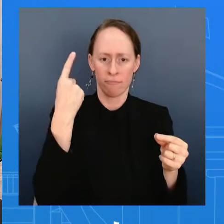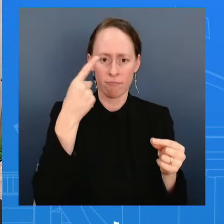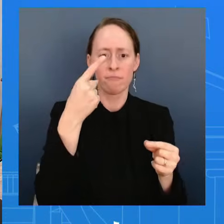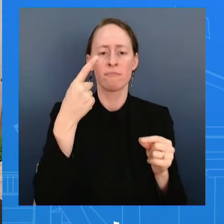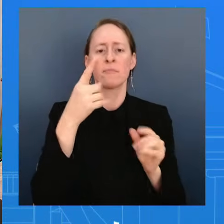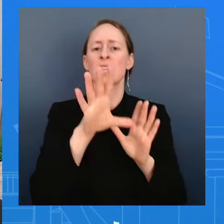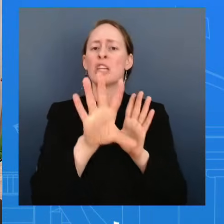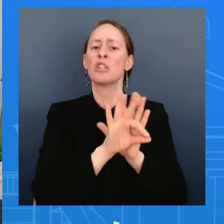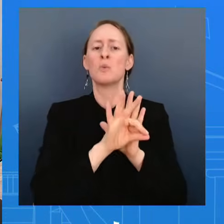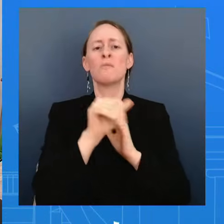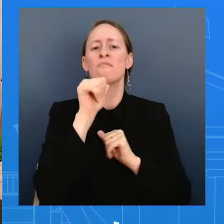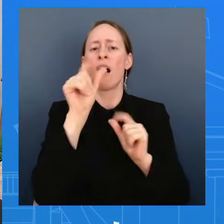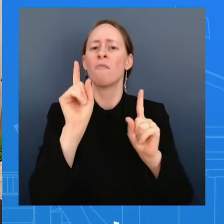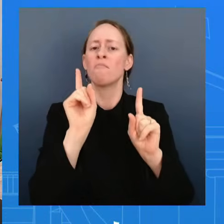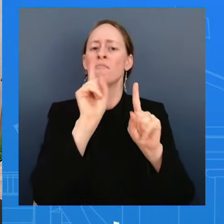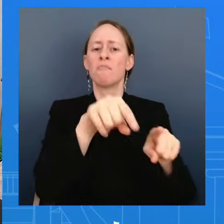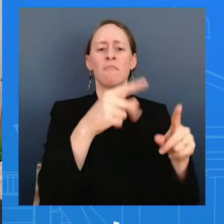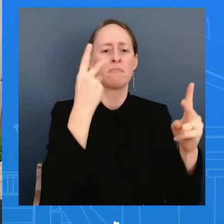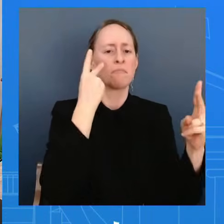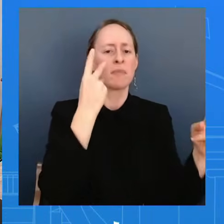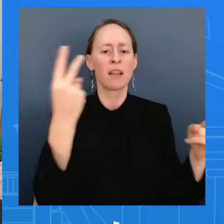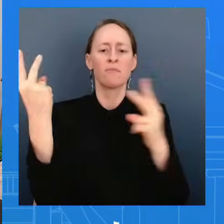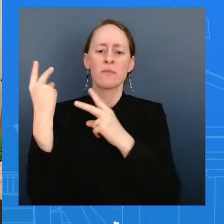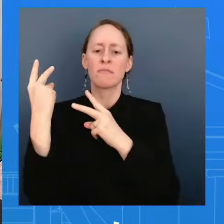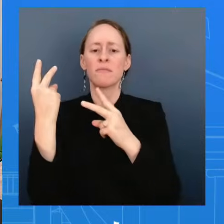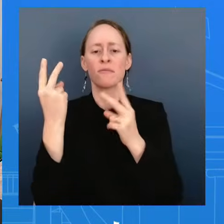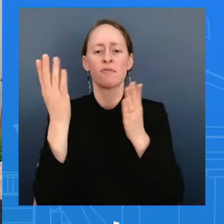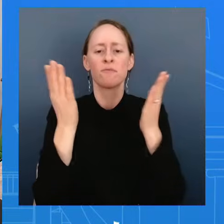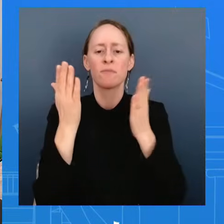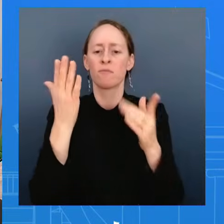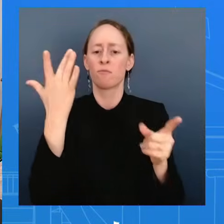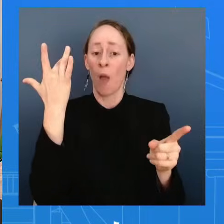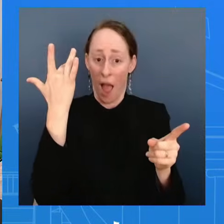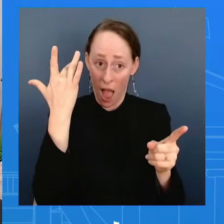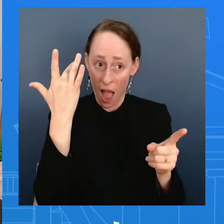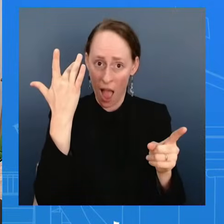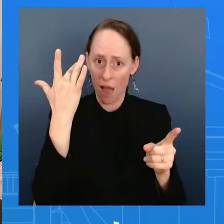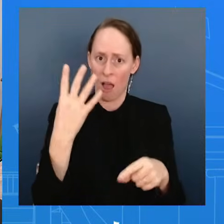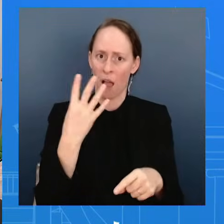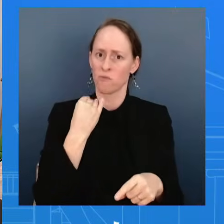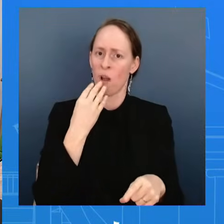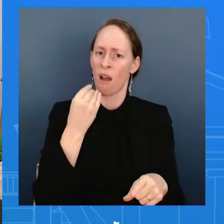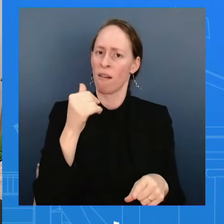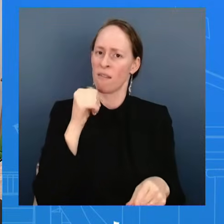Ms. Jean-Pierre: No, no, go ahead. The Press: Thank you so much, Karine. On foreign policy, starting with Venezuela, can the White House clarify where it stands